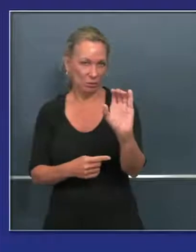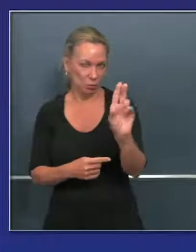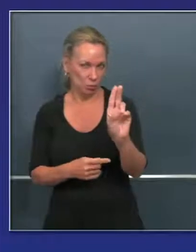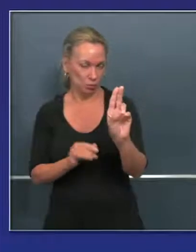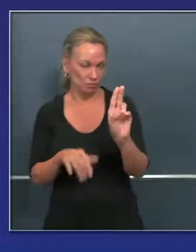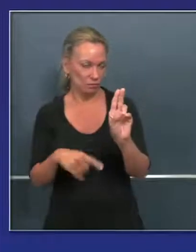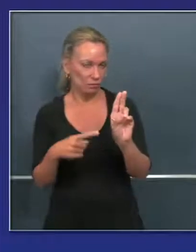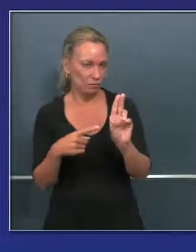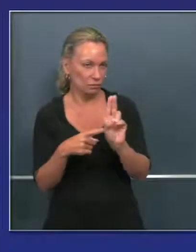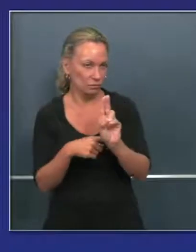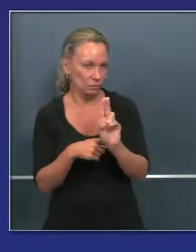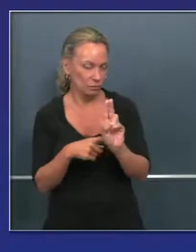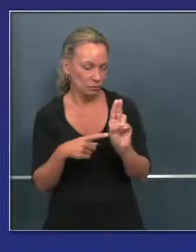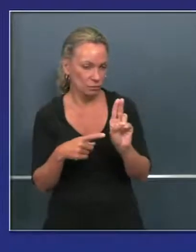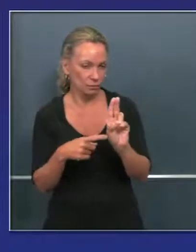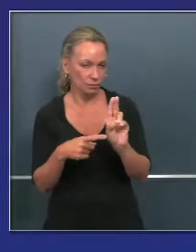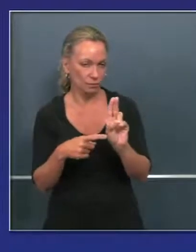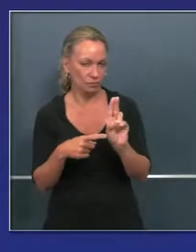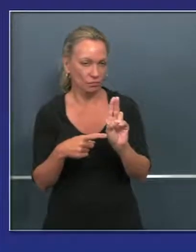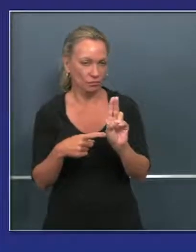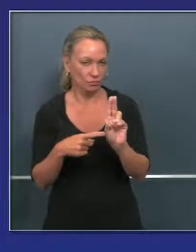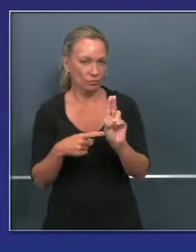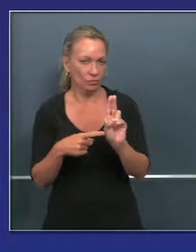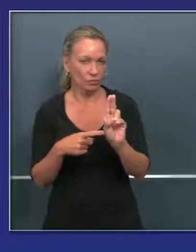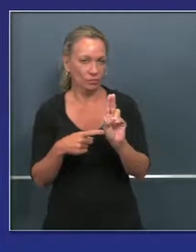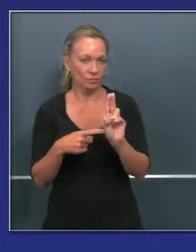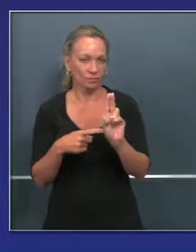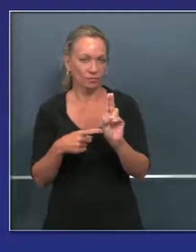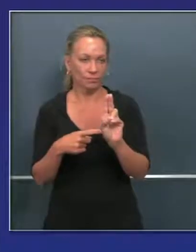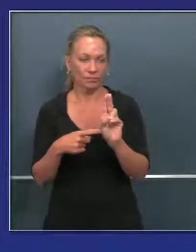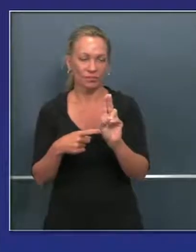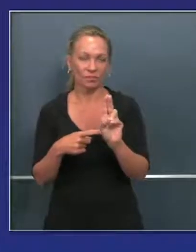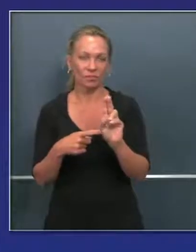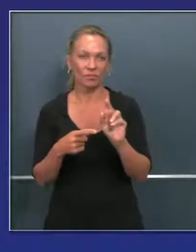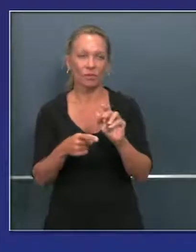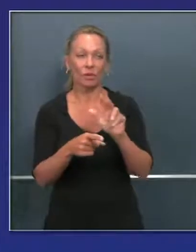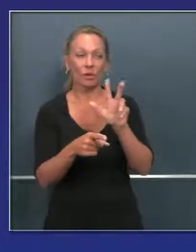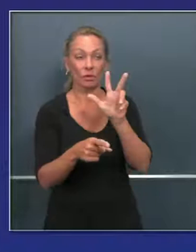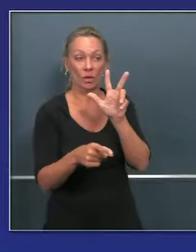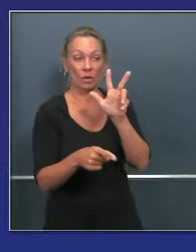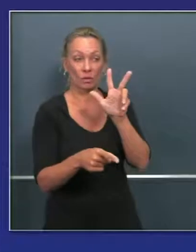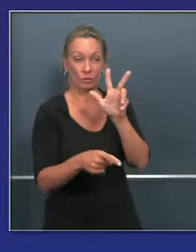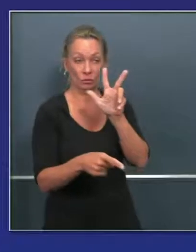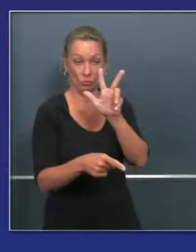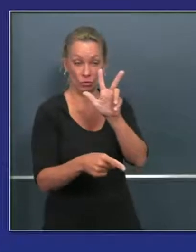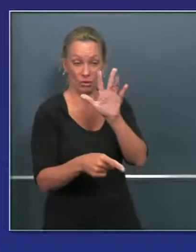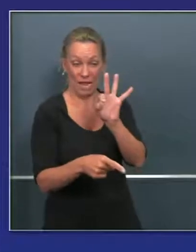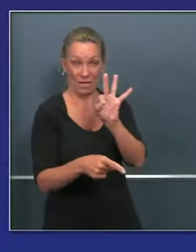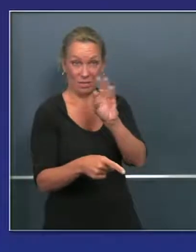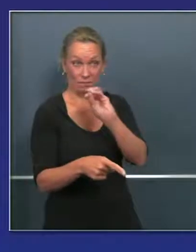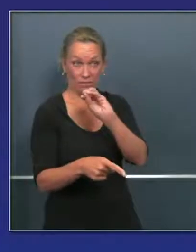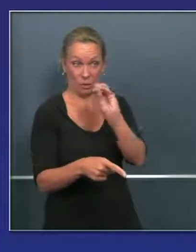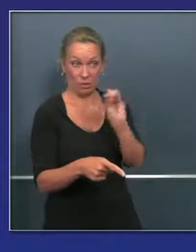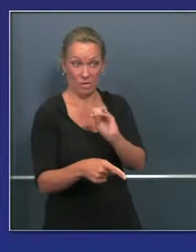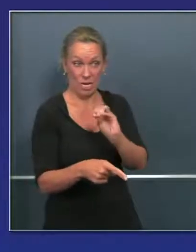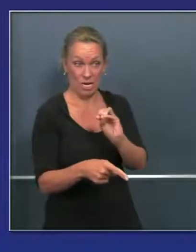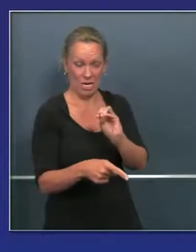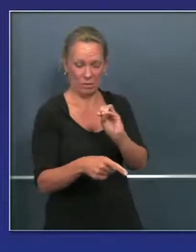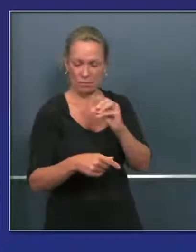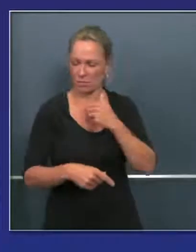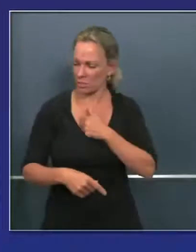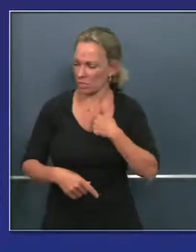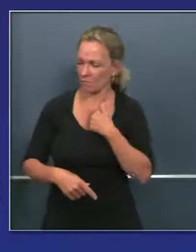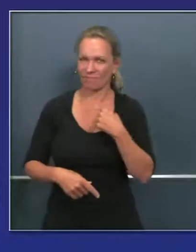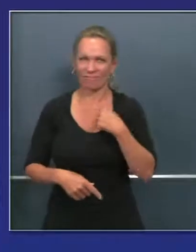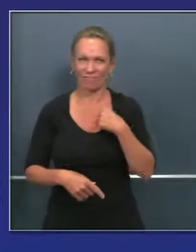in the total number of of copán 19 patient cohort if I confused you let me step back and say that